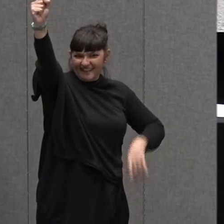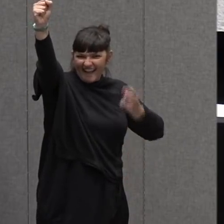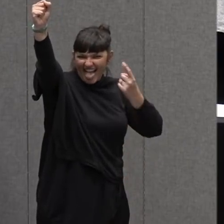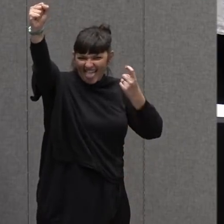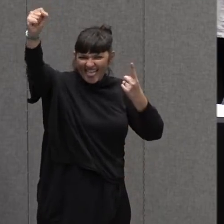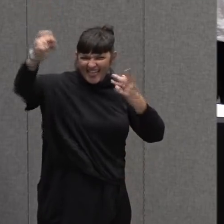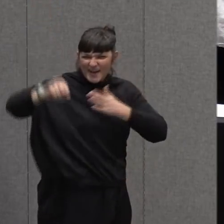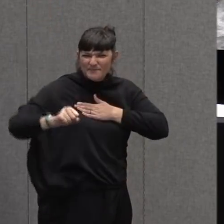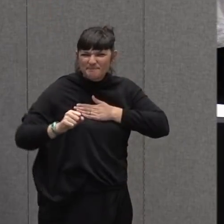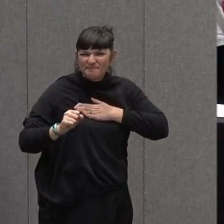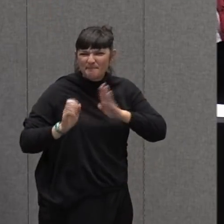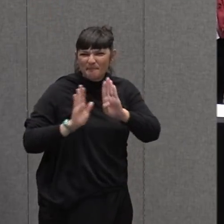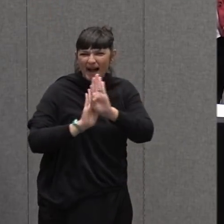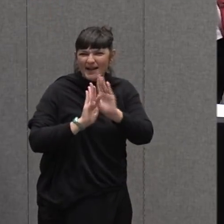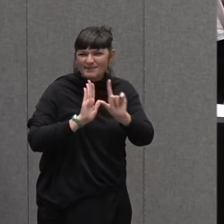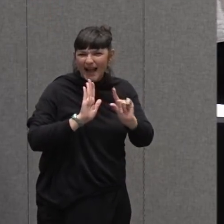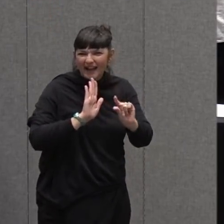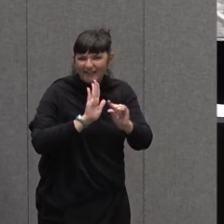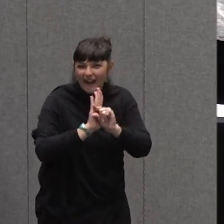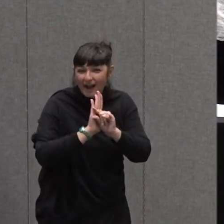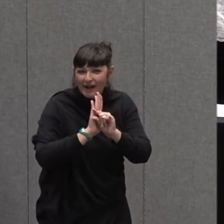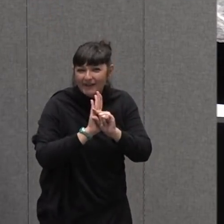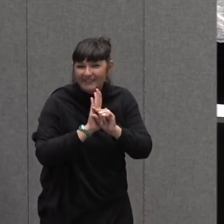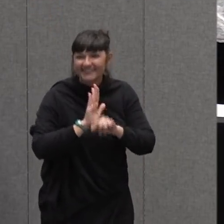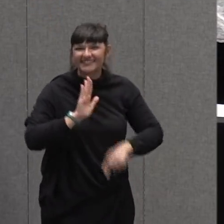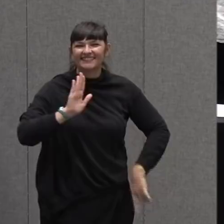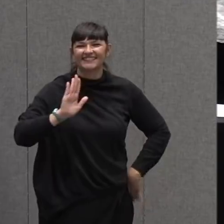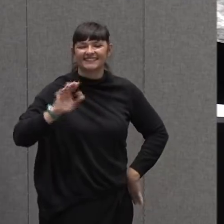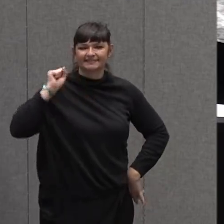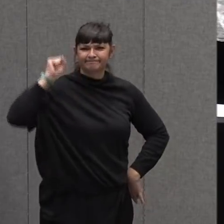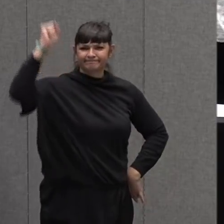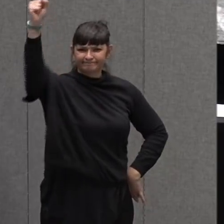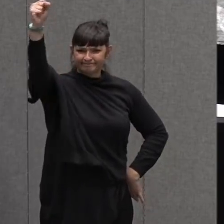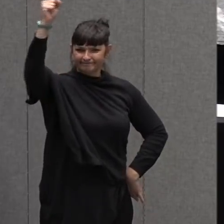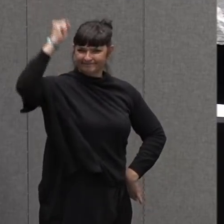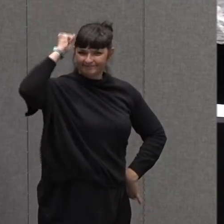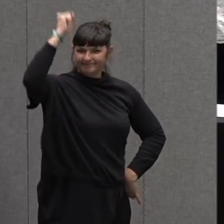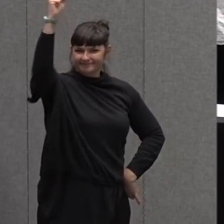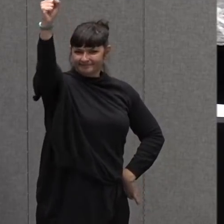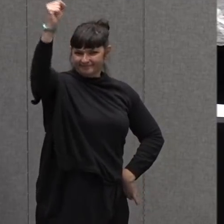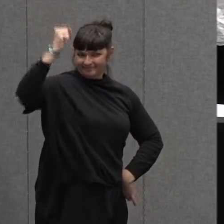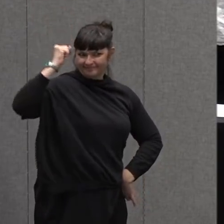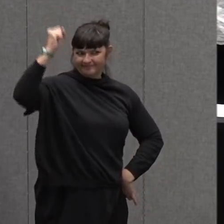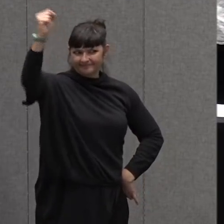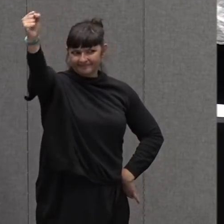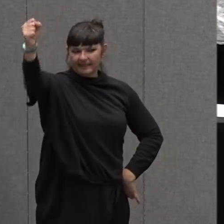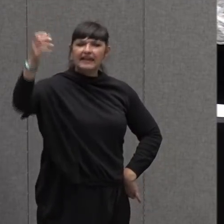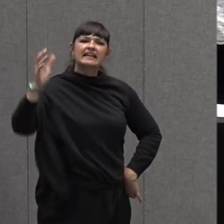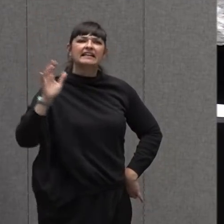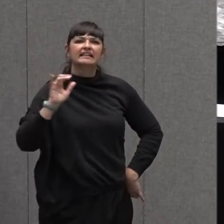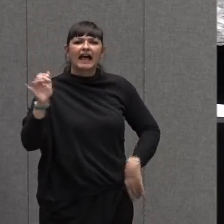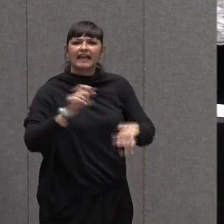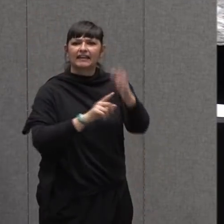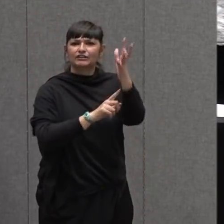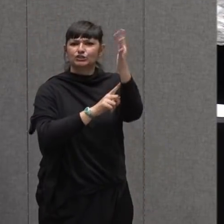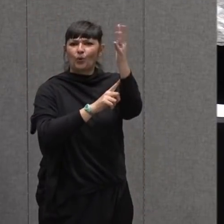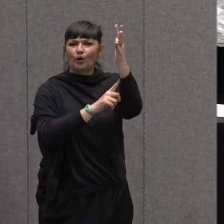It's almost like you're sitting there holding the torch. So - Or a flag or something else. And cheerleading background and say torch.